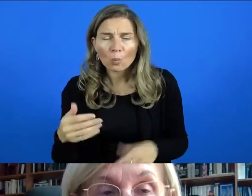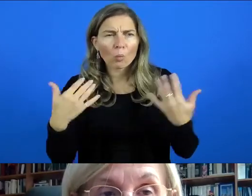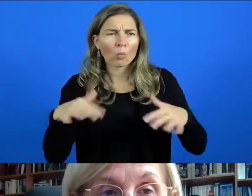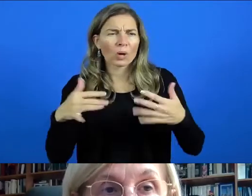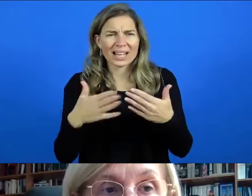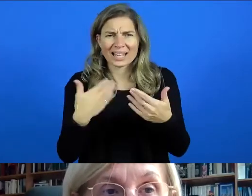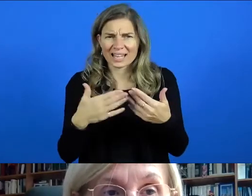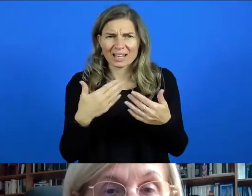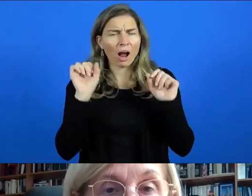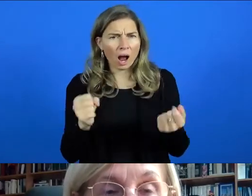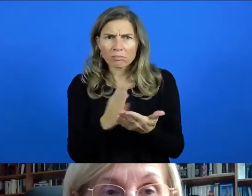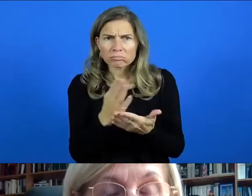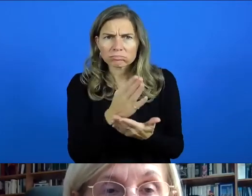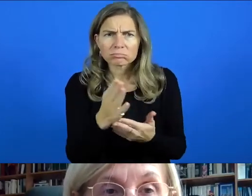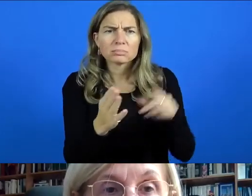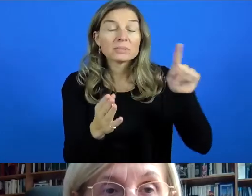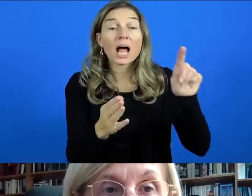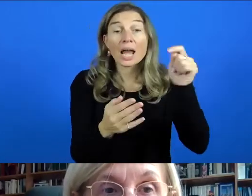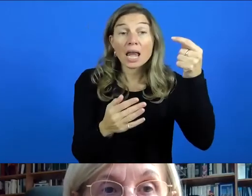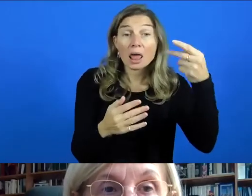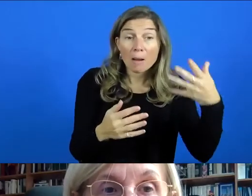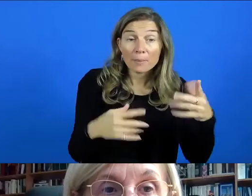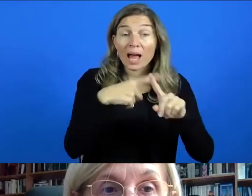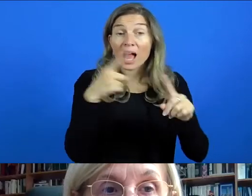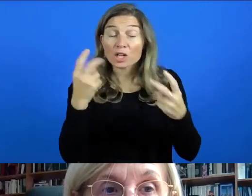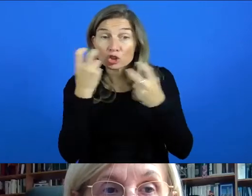but also with the search function it's possible to find out